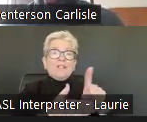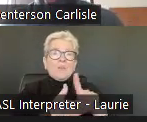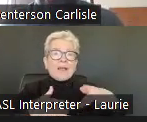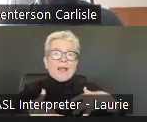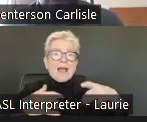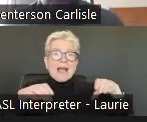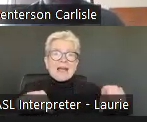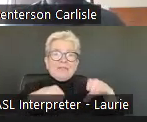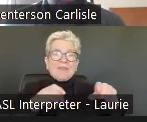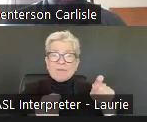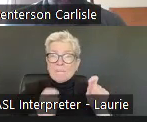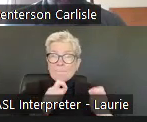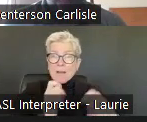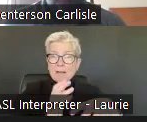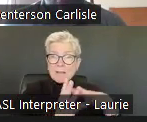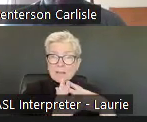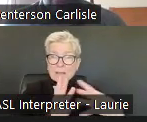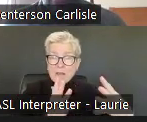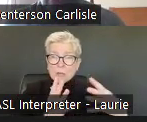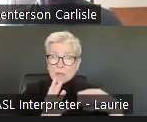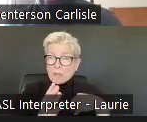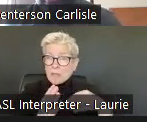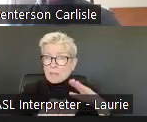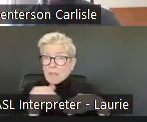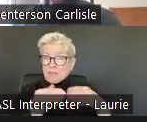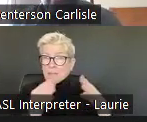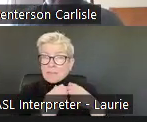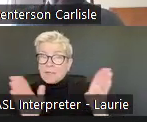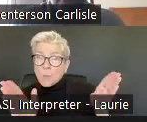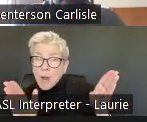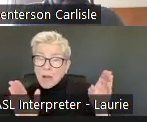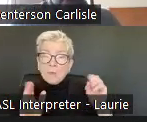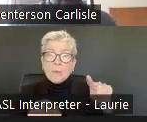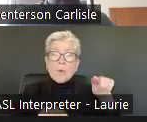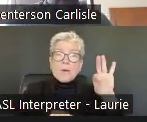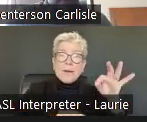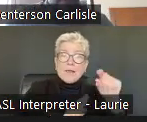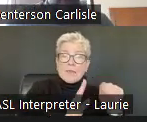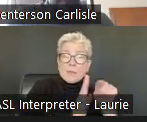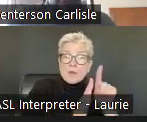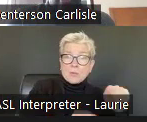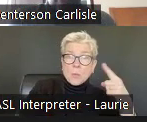schedule? Is it building wide or is it just ninth graders? So you have a lot of